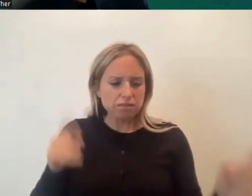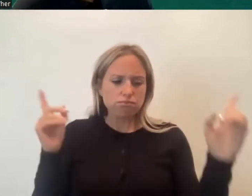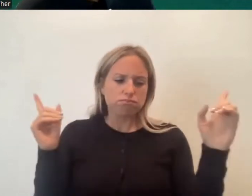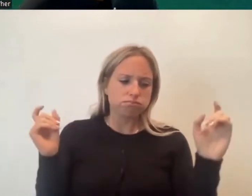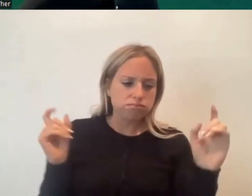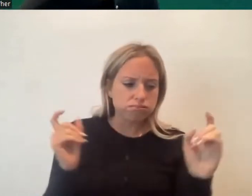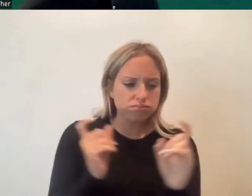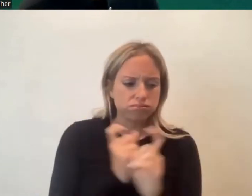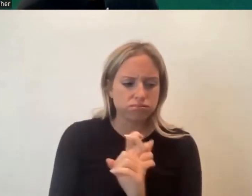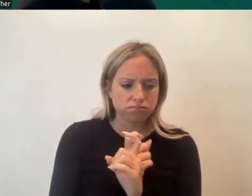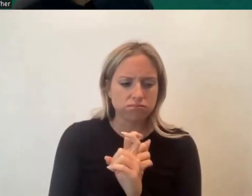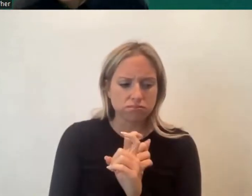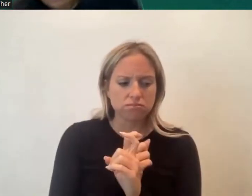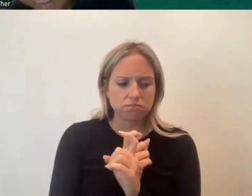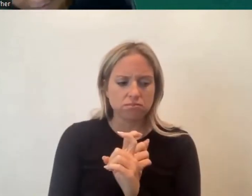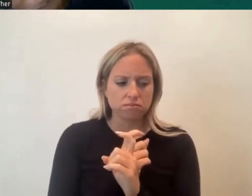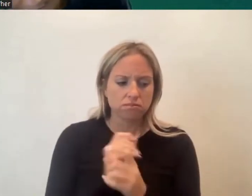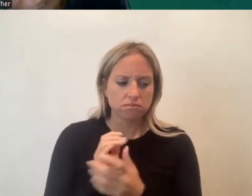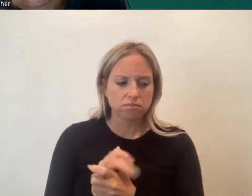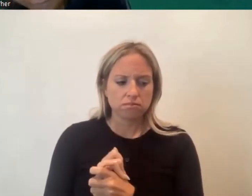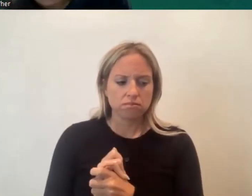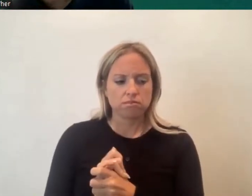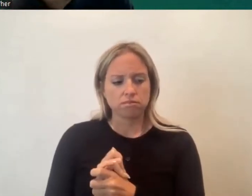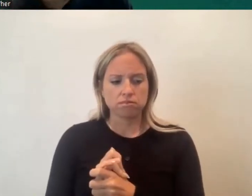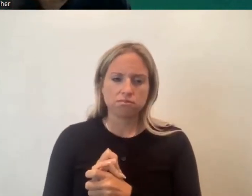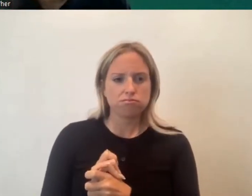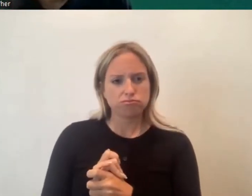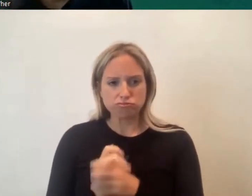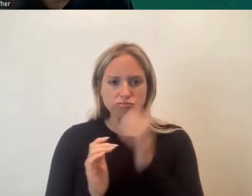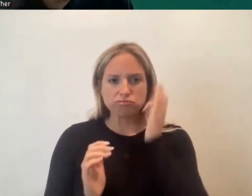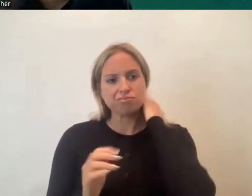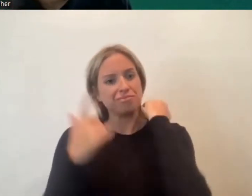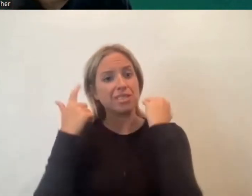The rules are changing constantly. The regulations are changing constantly.